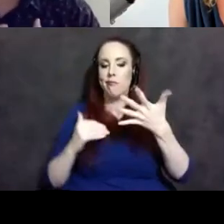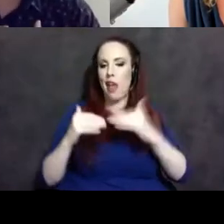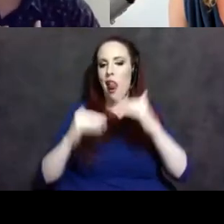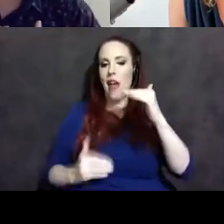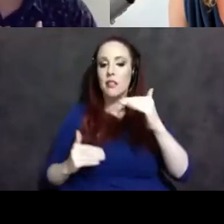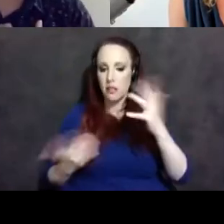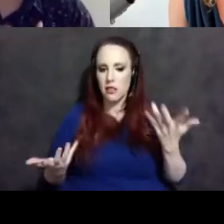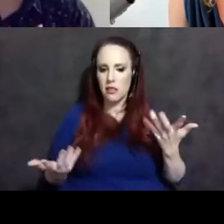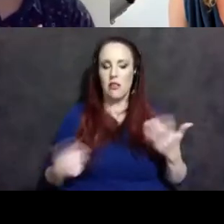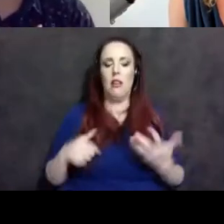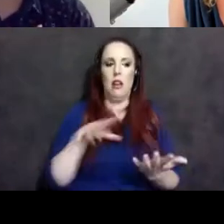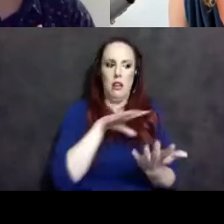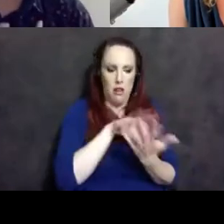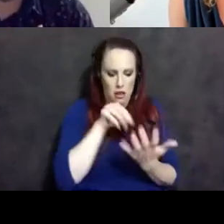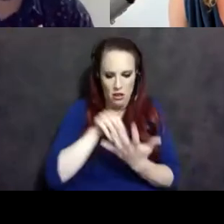And that's what I'm doing on my time.